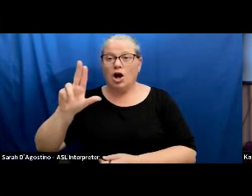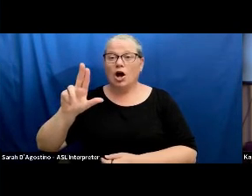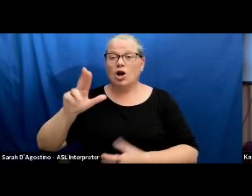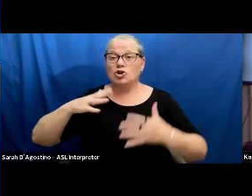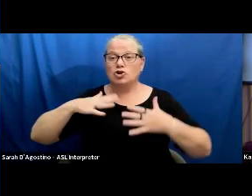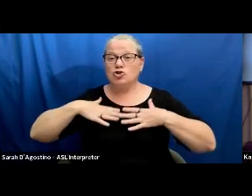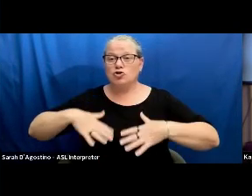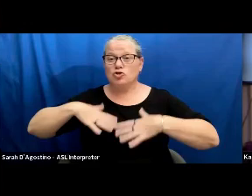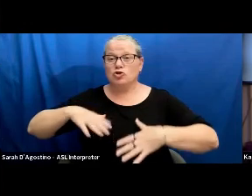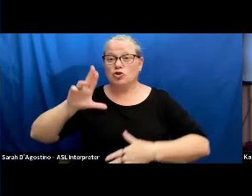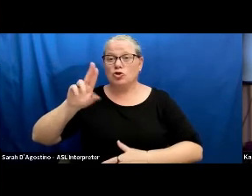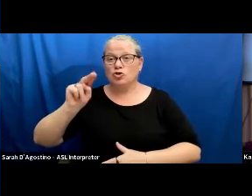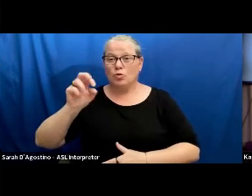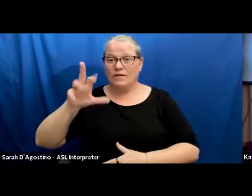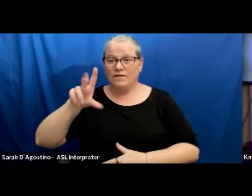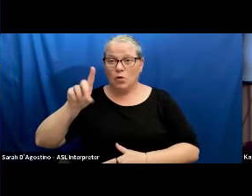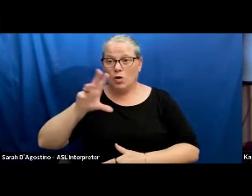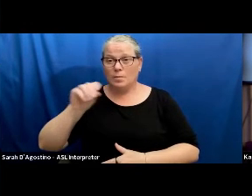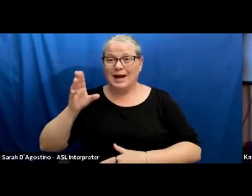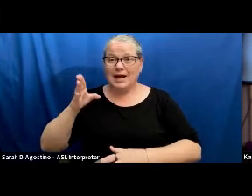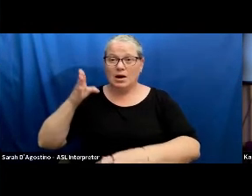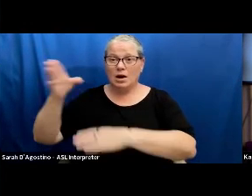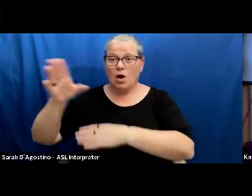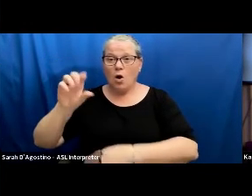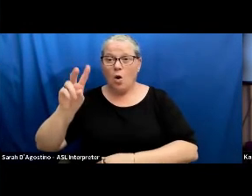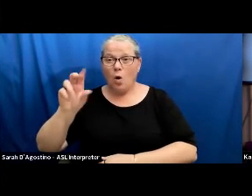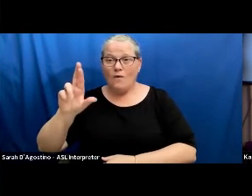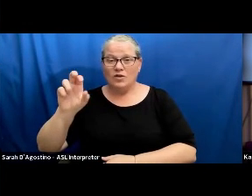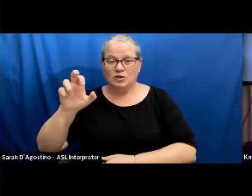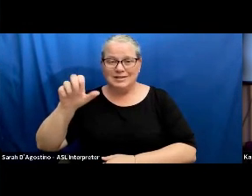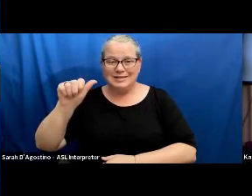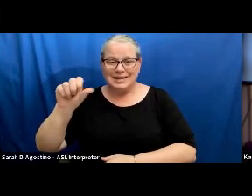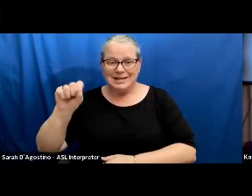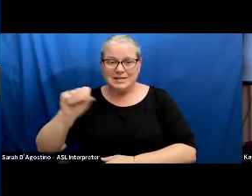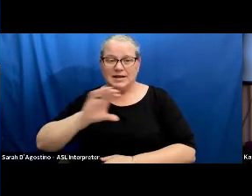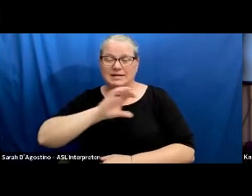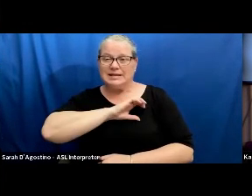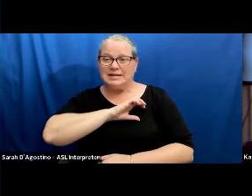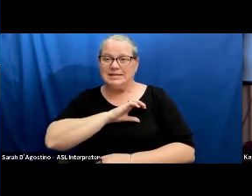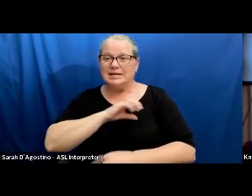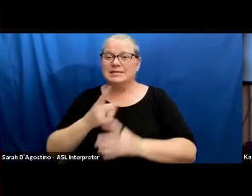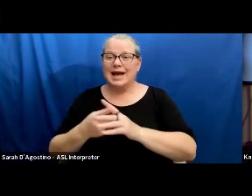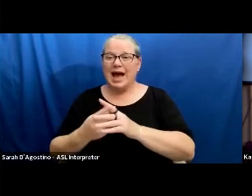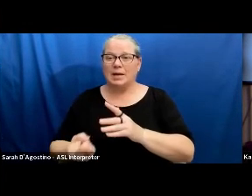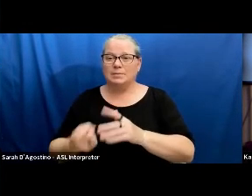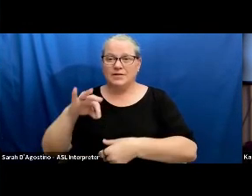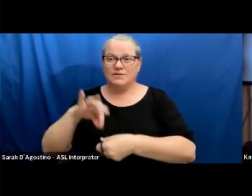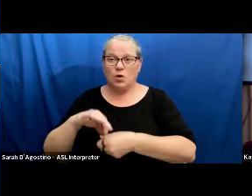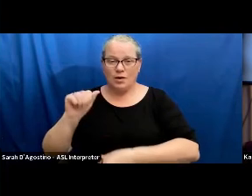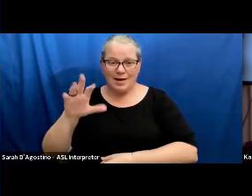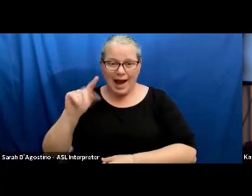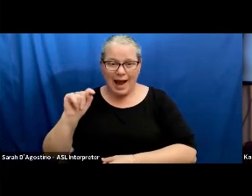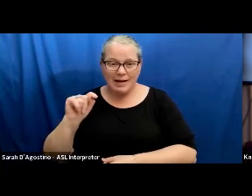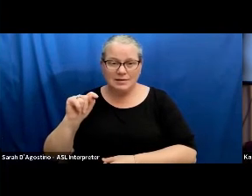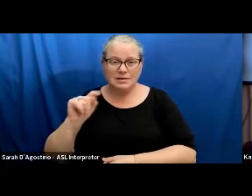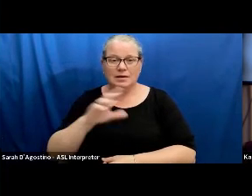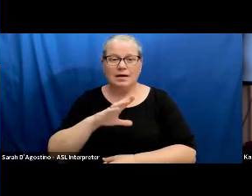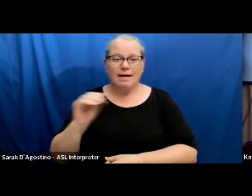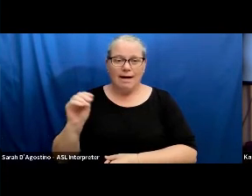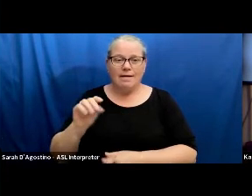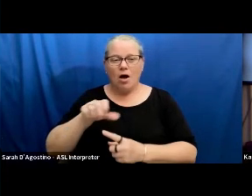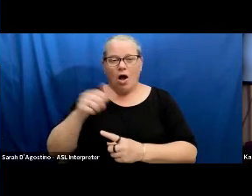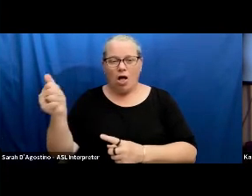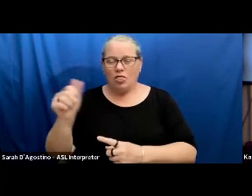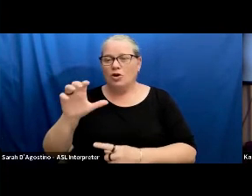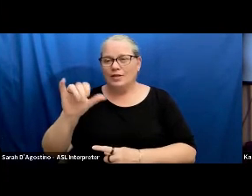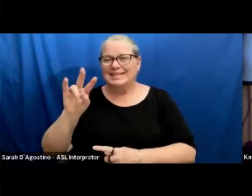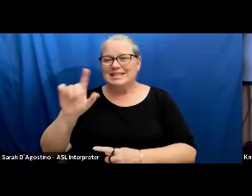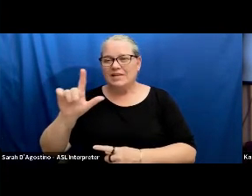registration act and and other similar civil rights acts that protect the right to vote doj